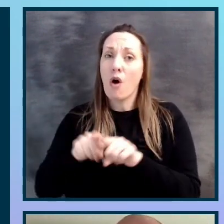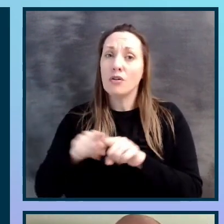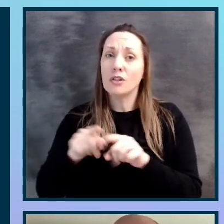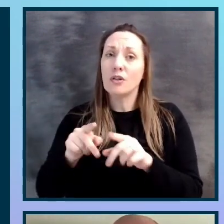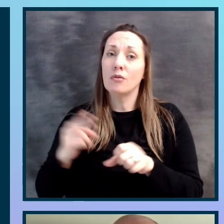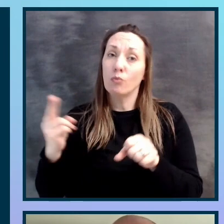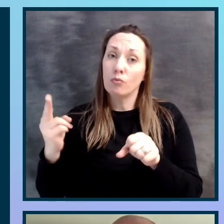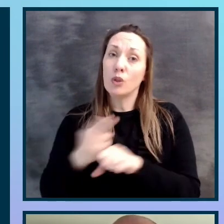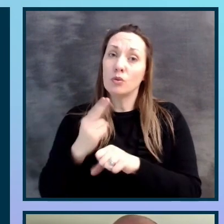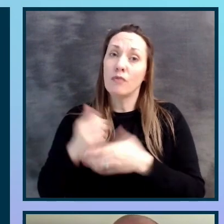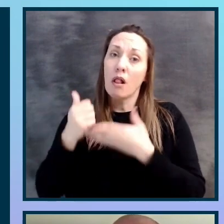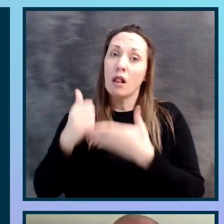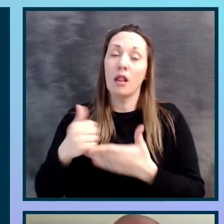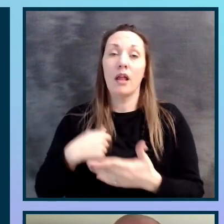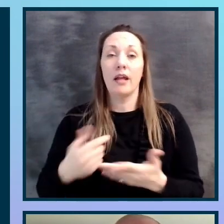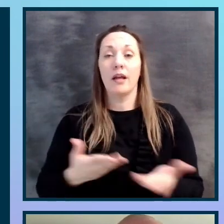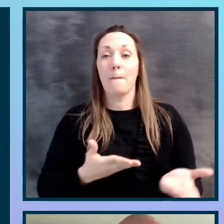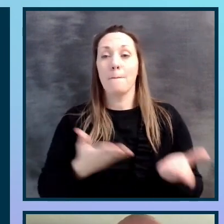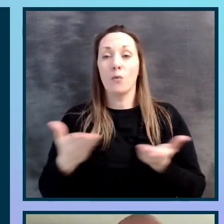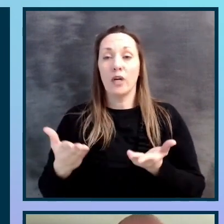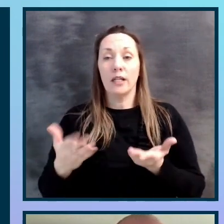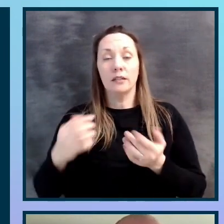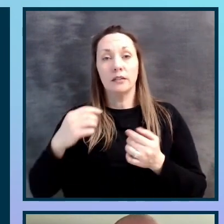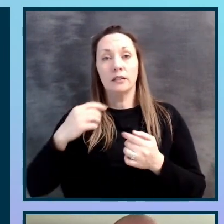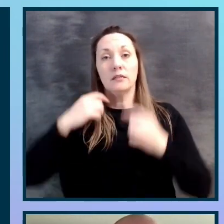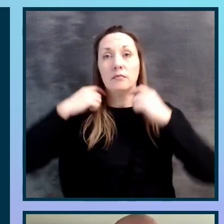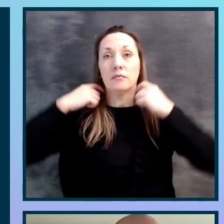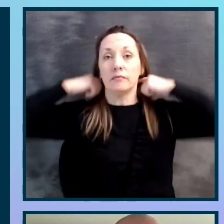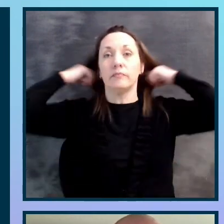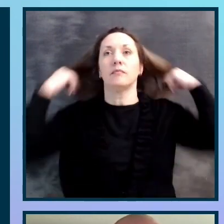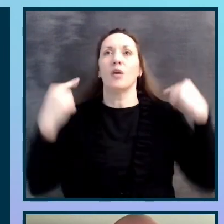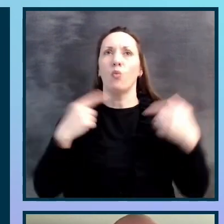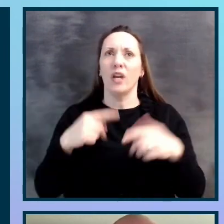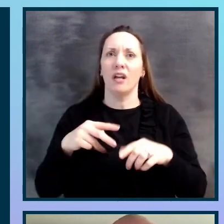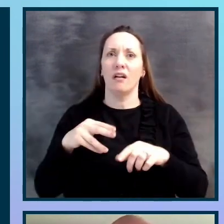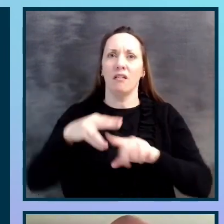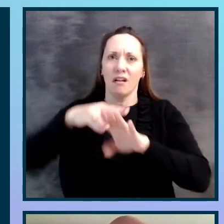And it brings sort of a real context into the process.